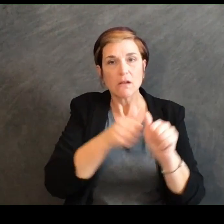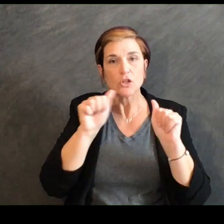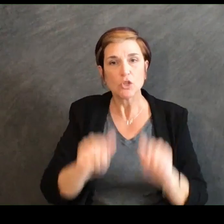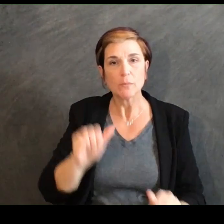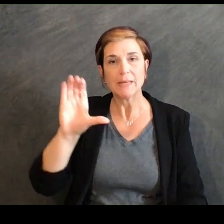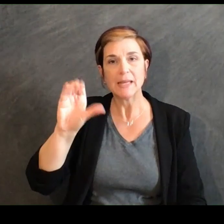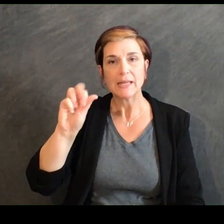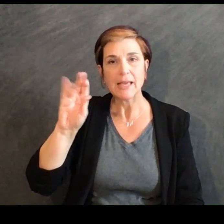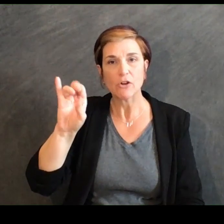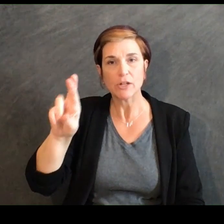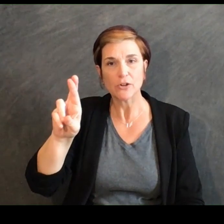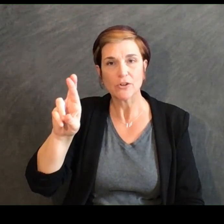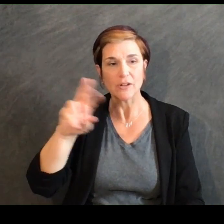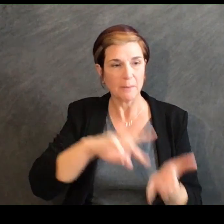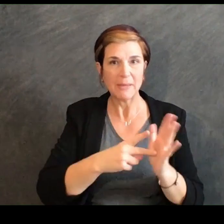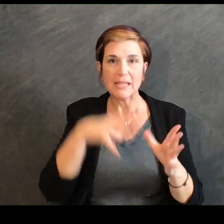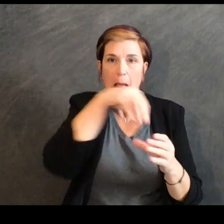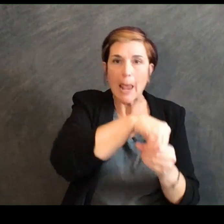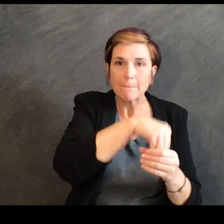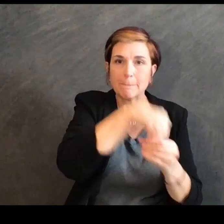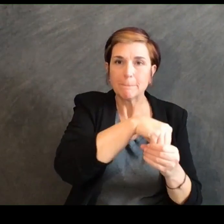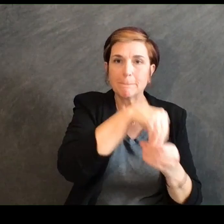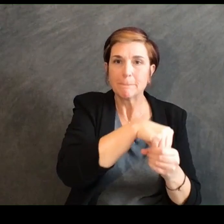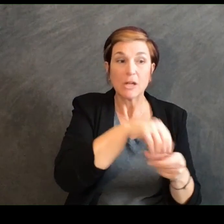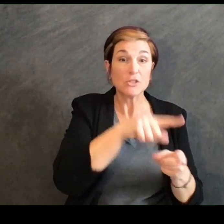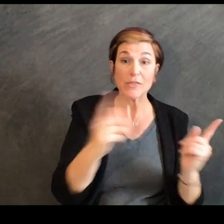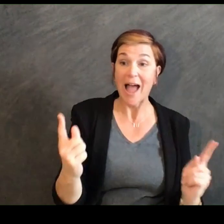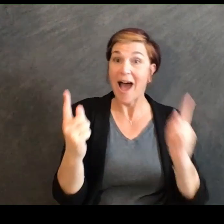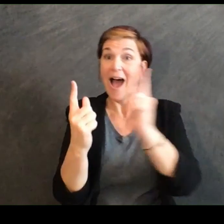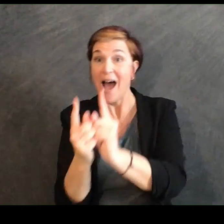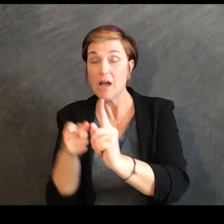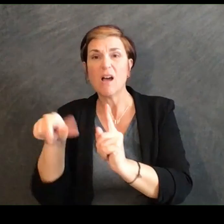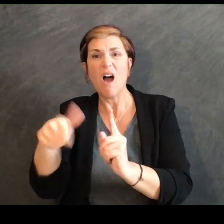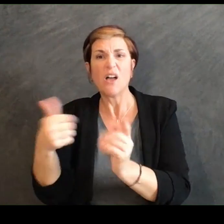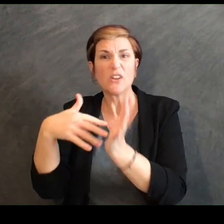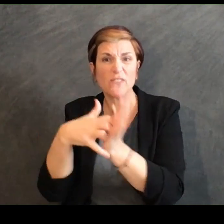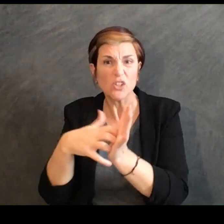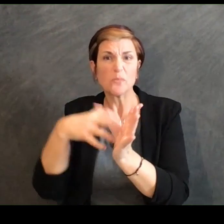and those with underlying health conditions and those who are most at